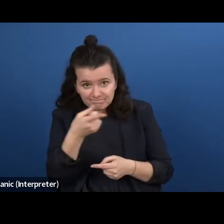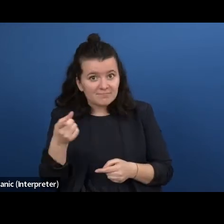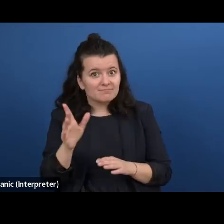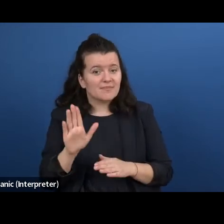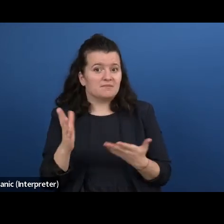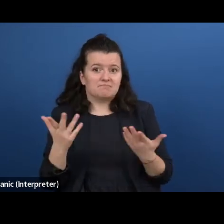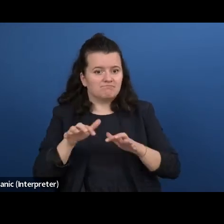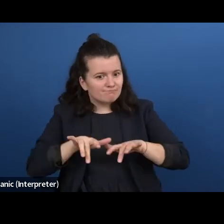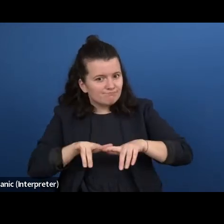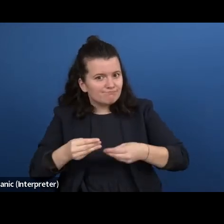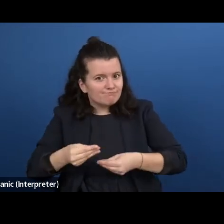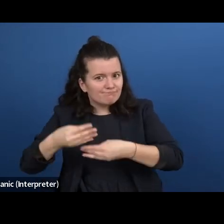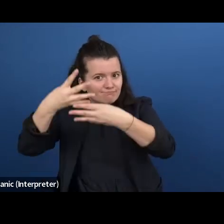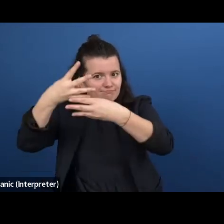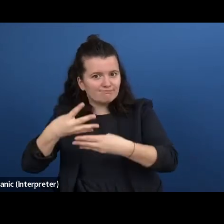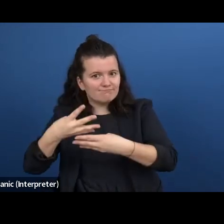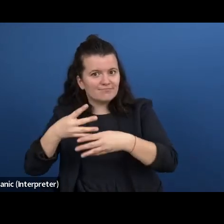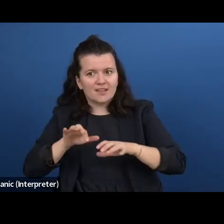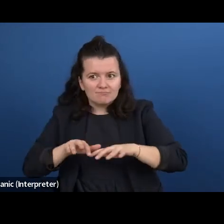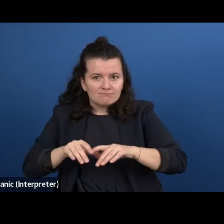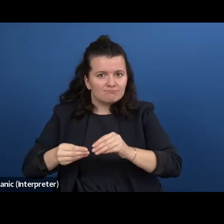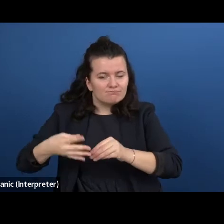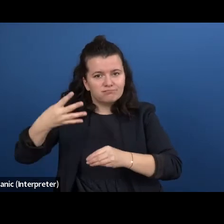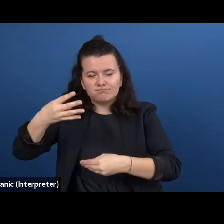We are a little against the clock but I think it's important